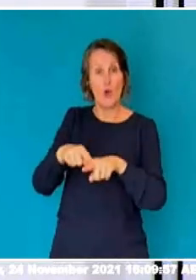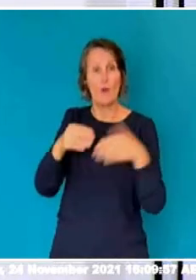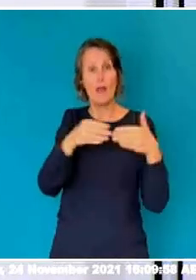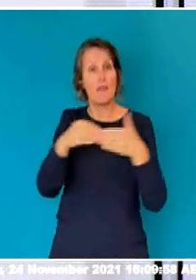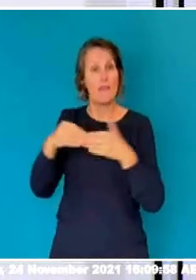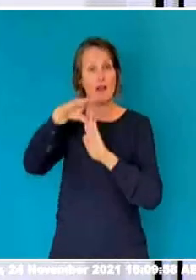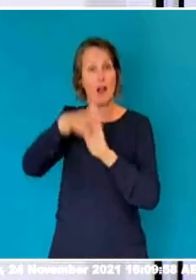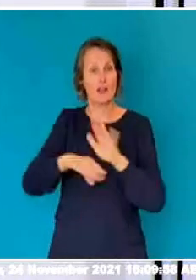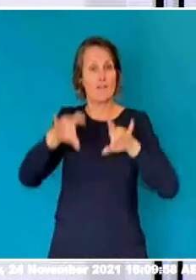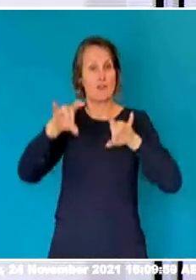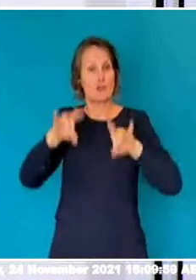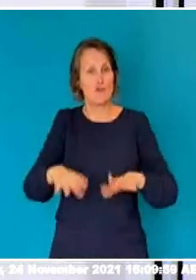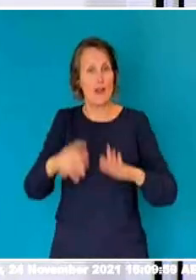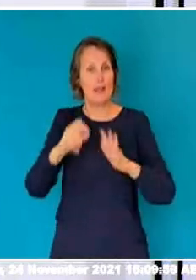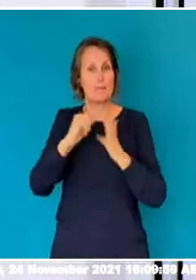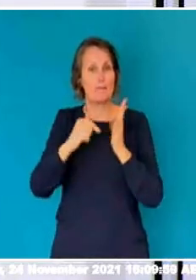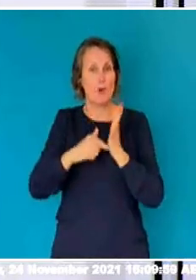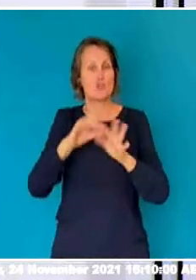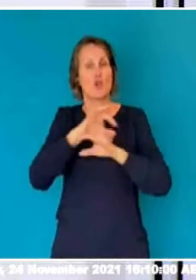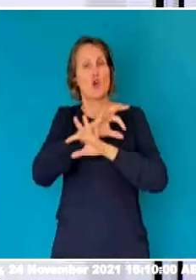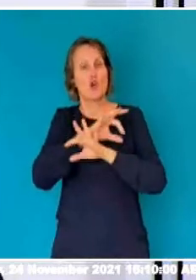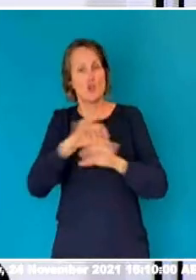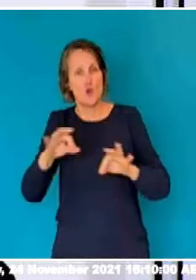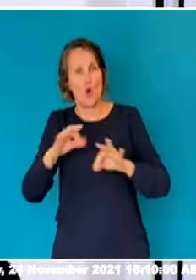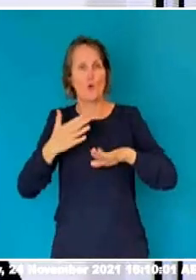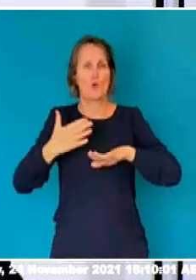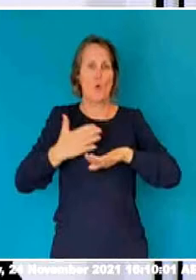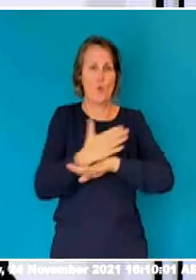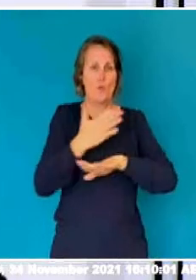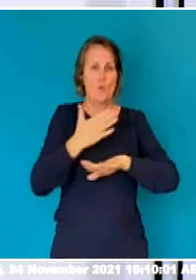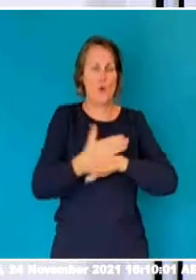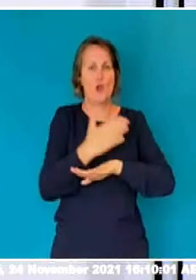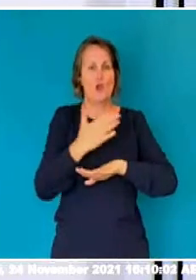Post's non work related medical restrictions, policies and procedures?